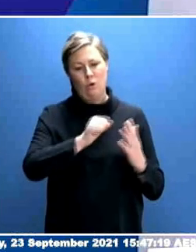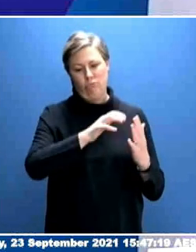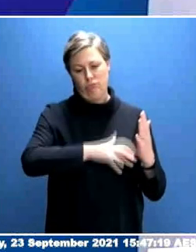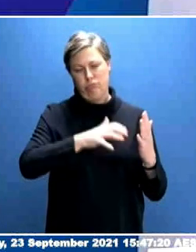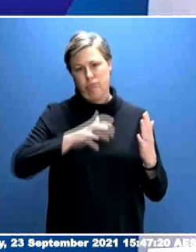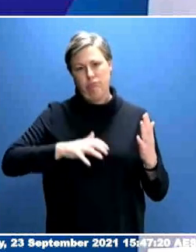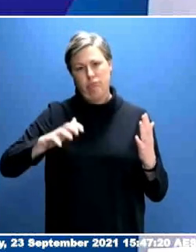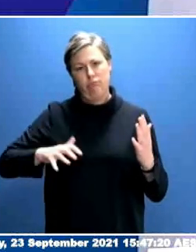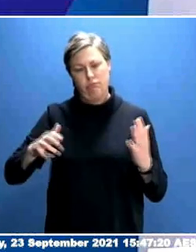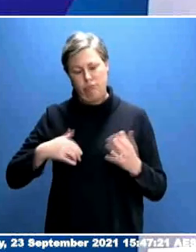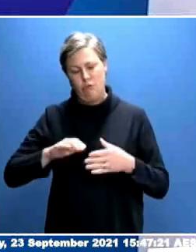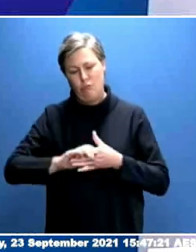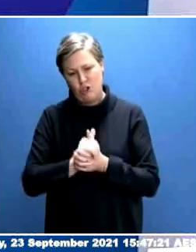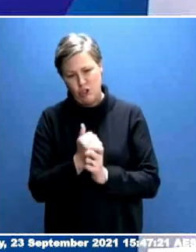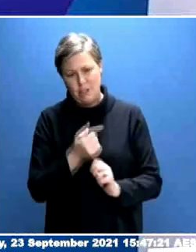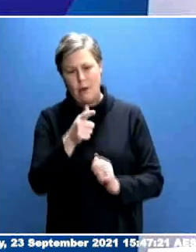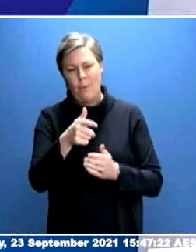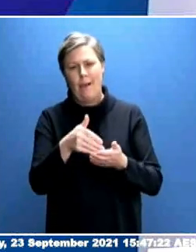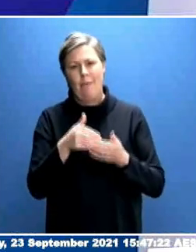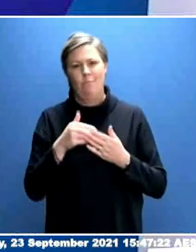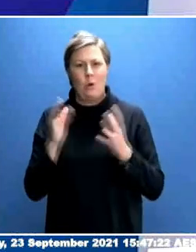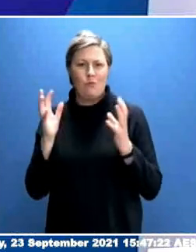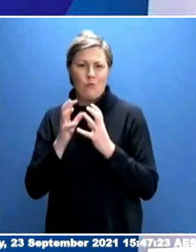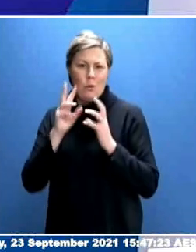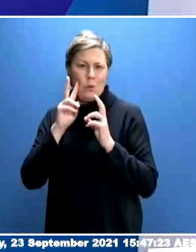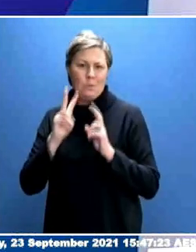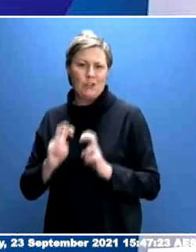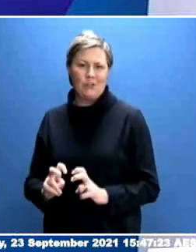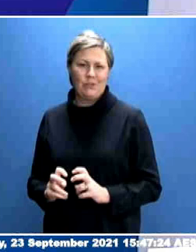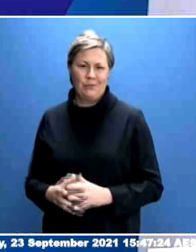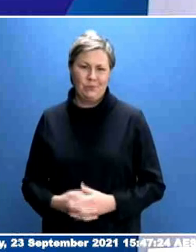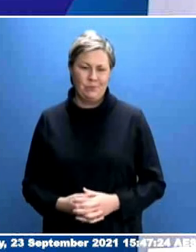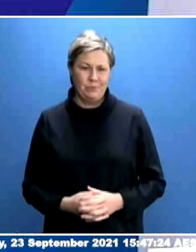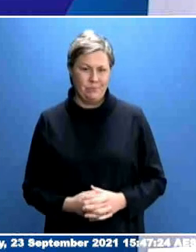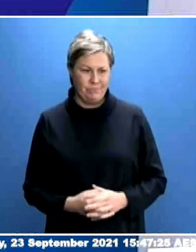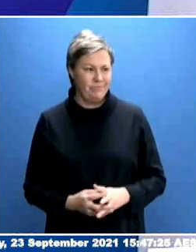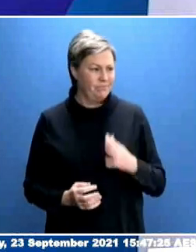We appreciate the assistance that you have given. Thank you. Thank you, Commissioners.